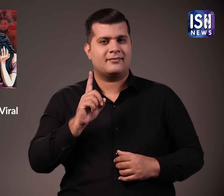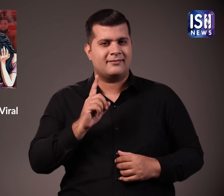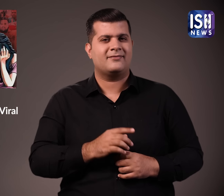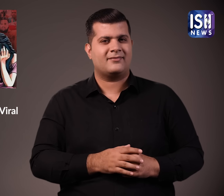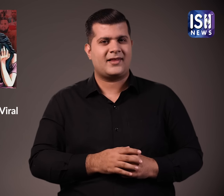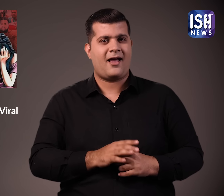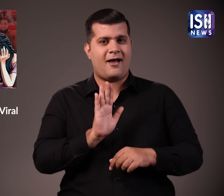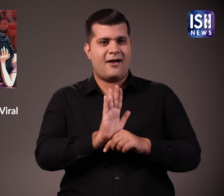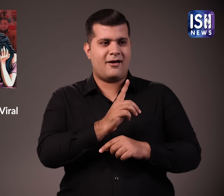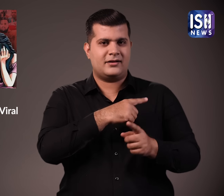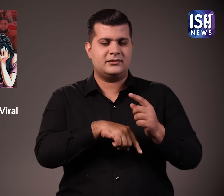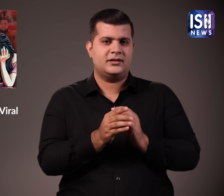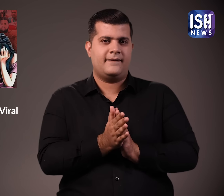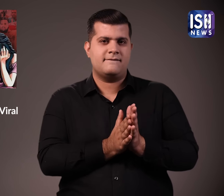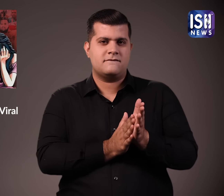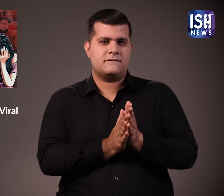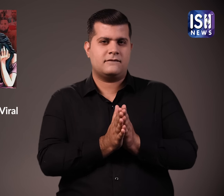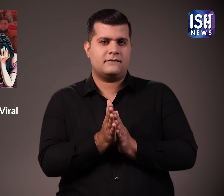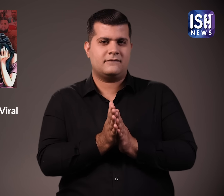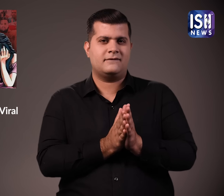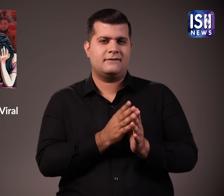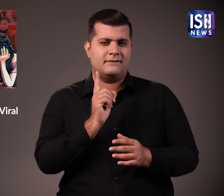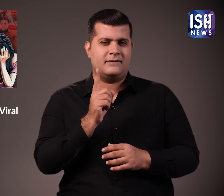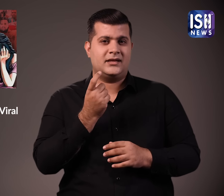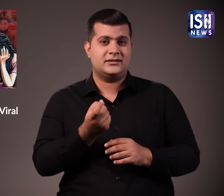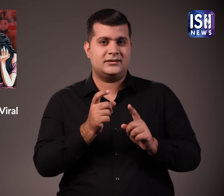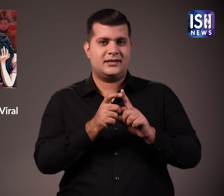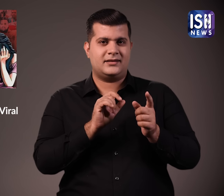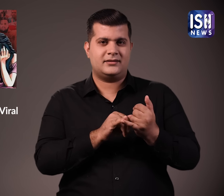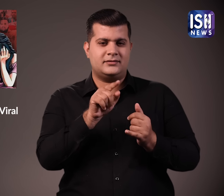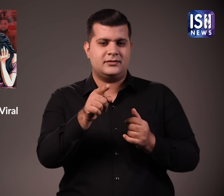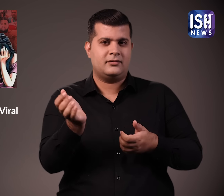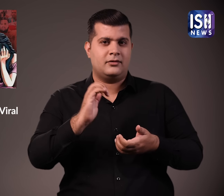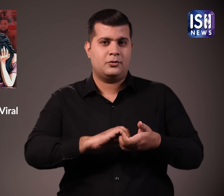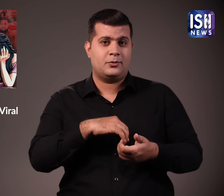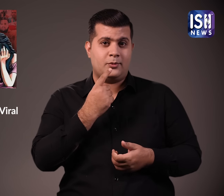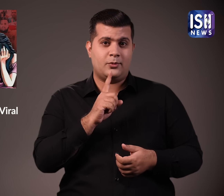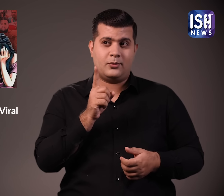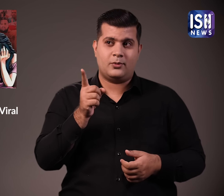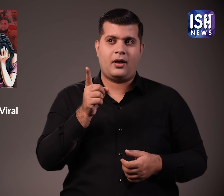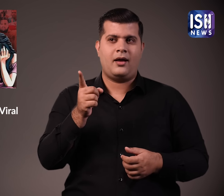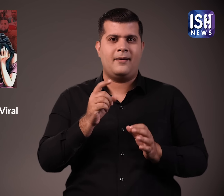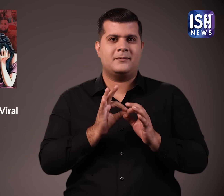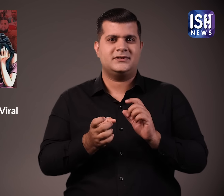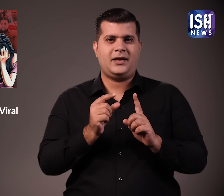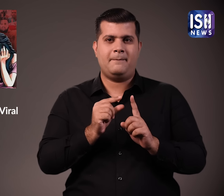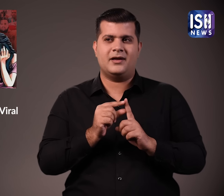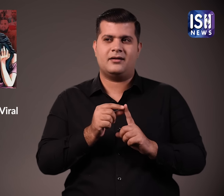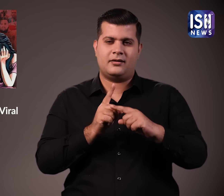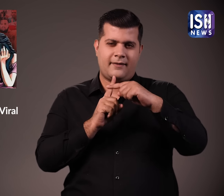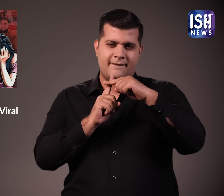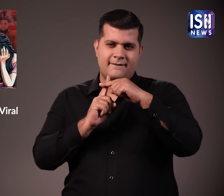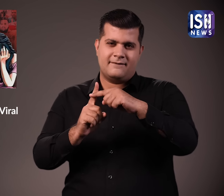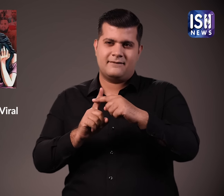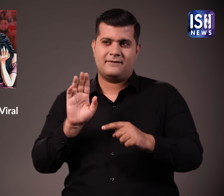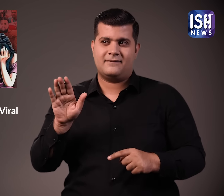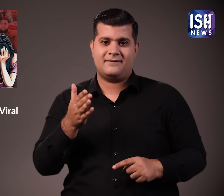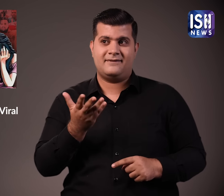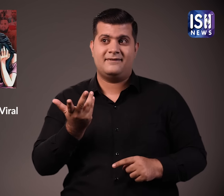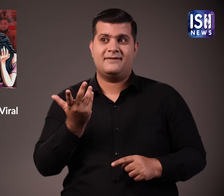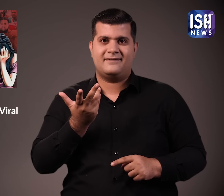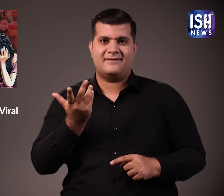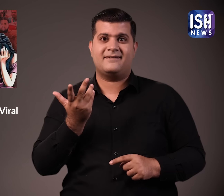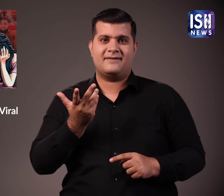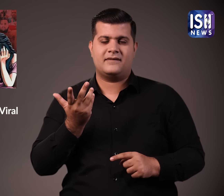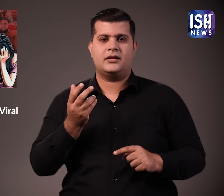This incident gave Congress a chance to target JD (S)'s ally, BJP.